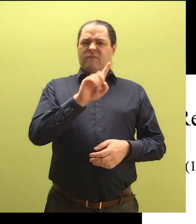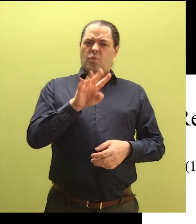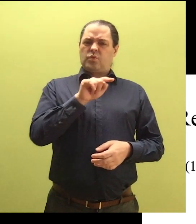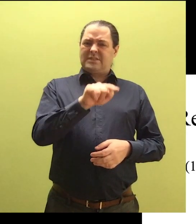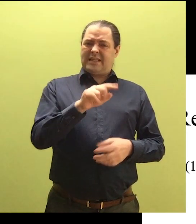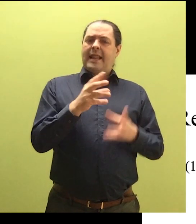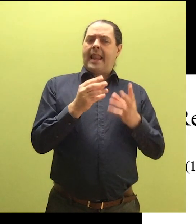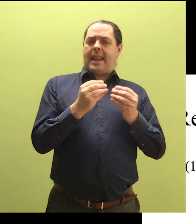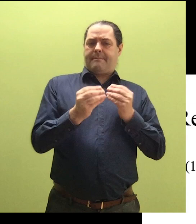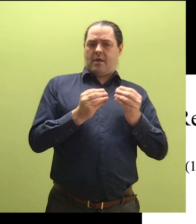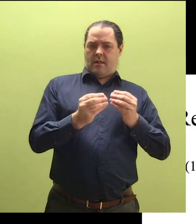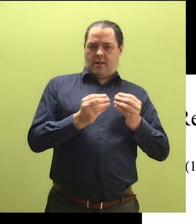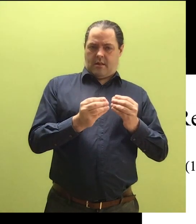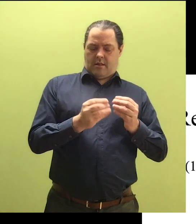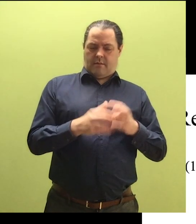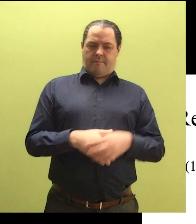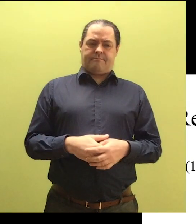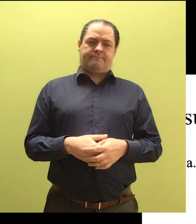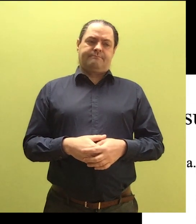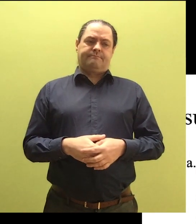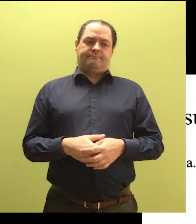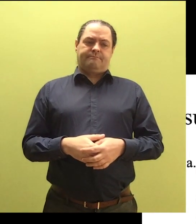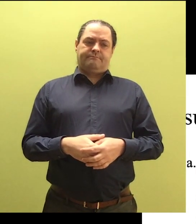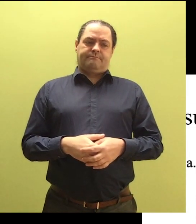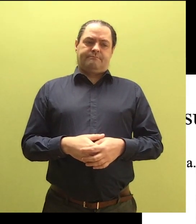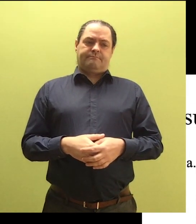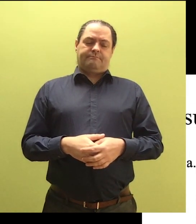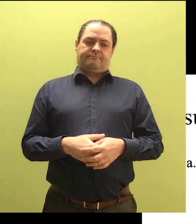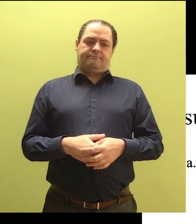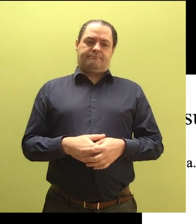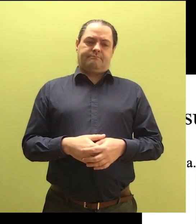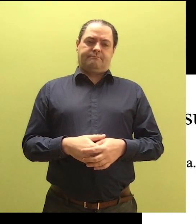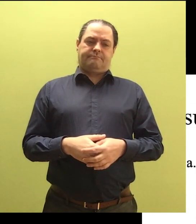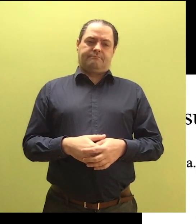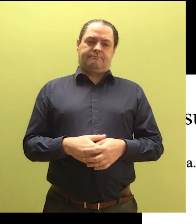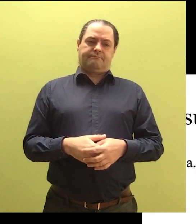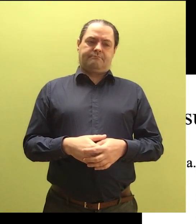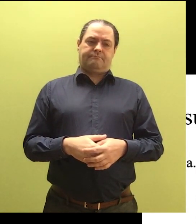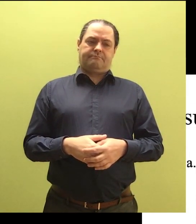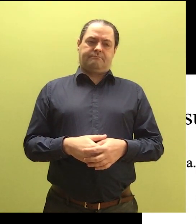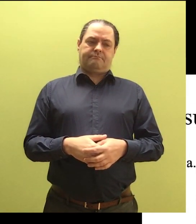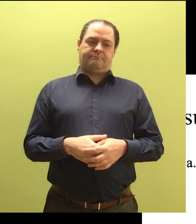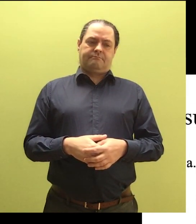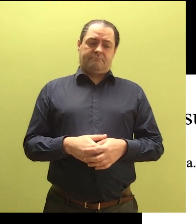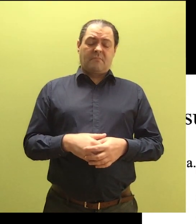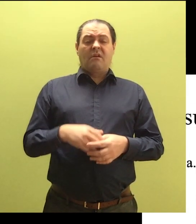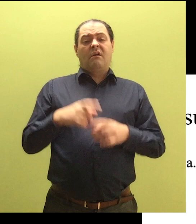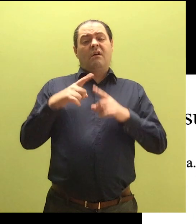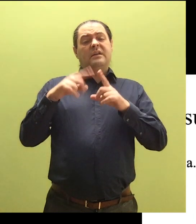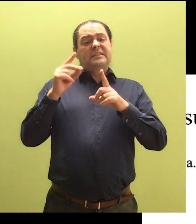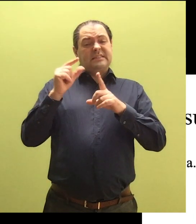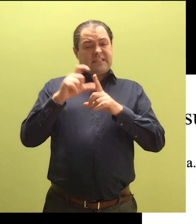instance of labile alternation. Turkish Sign Language also